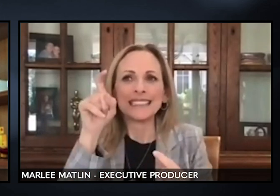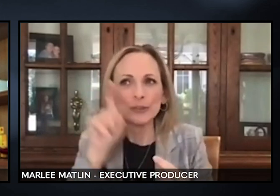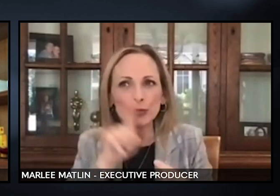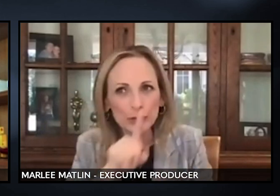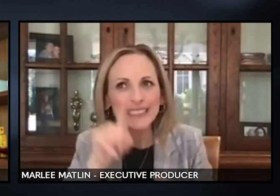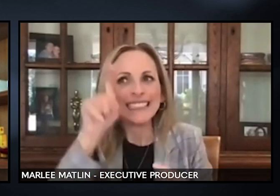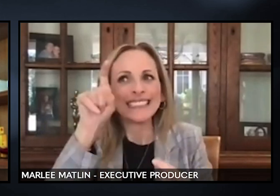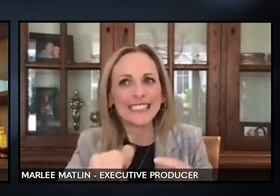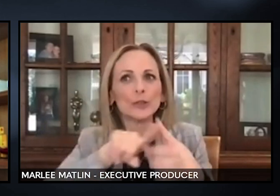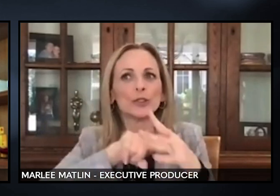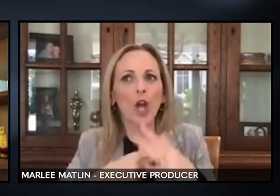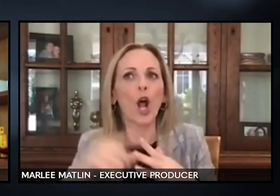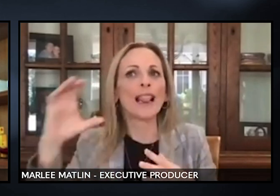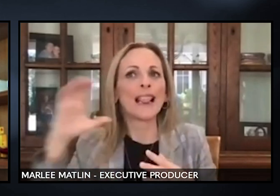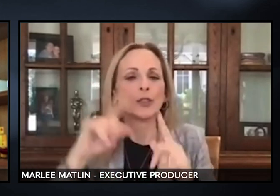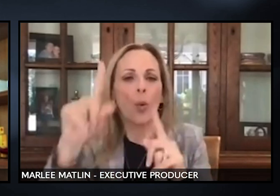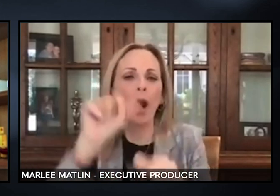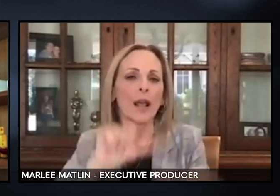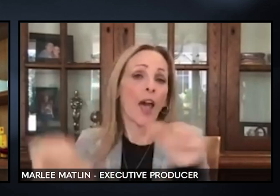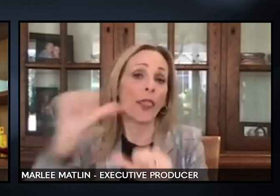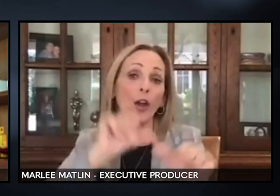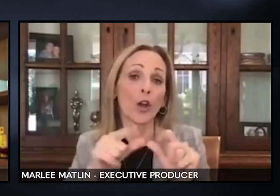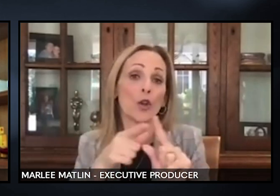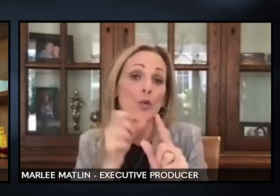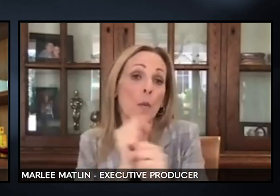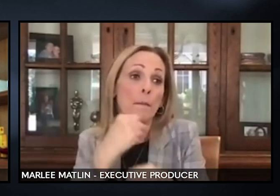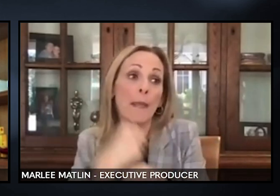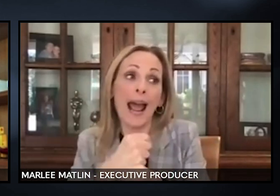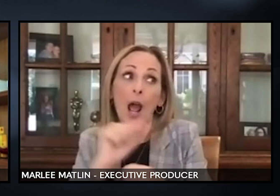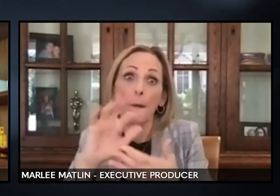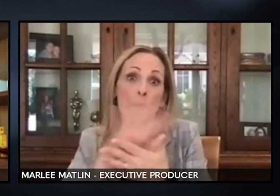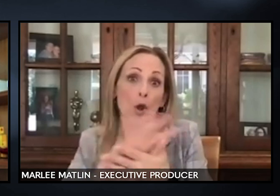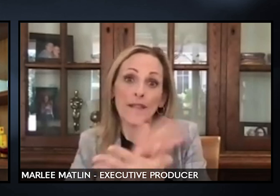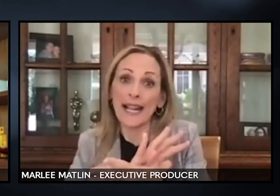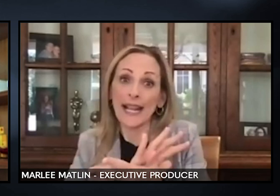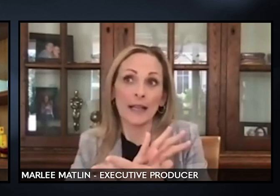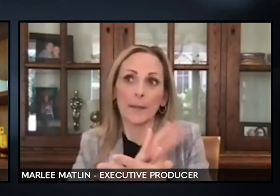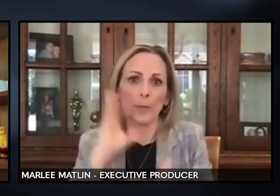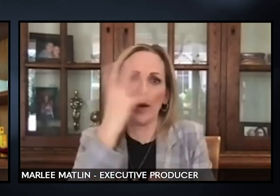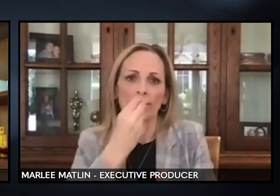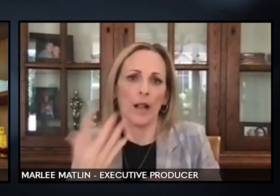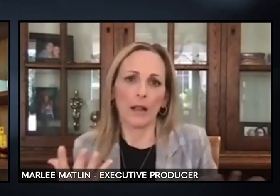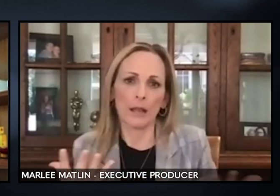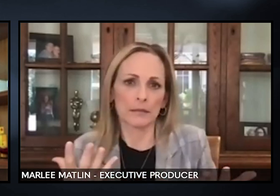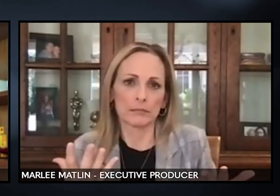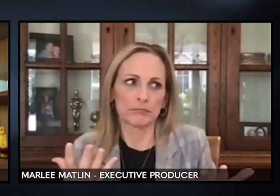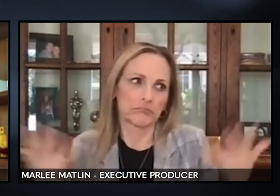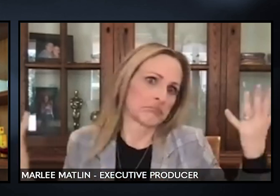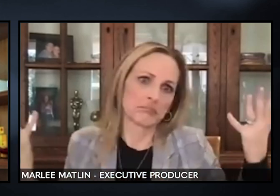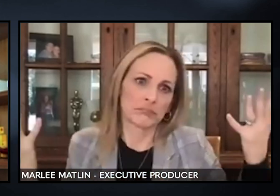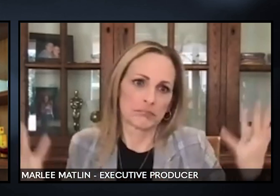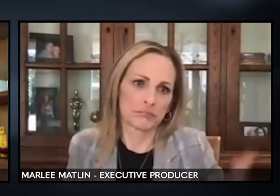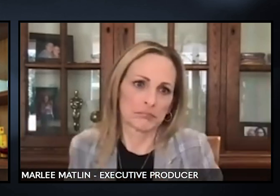at the end of the day, everyone needs to understand and needs to listen to one another, because you're talking about making a movie here and at the end of